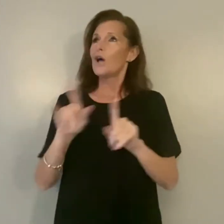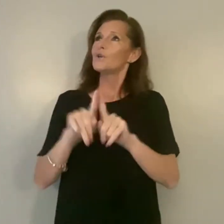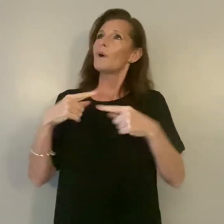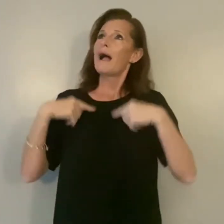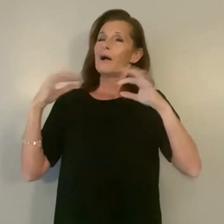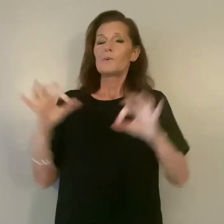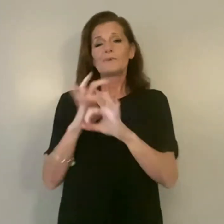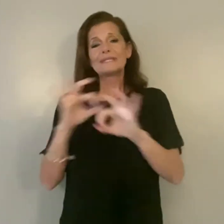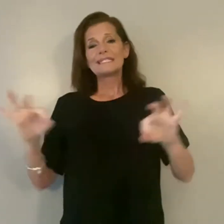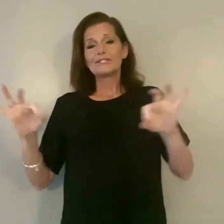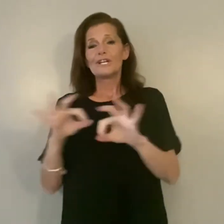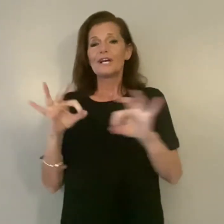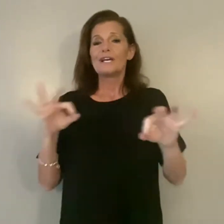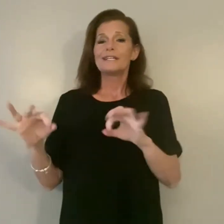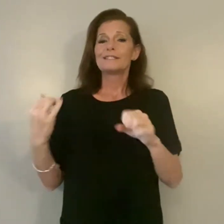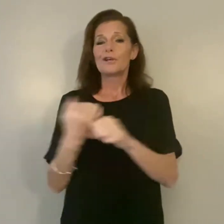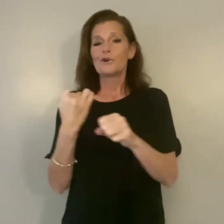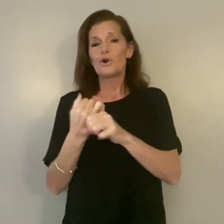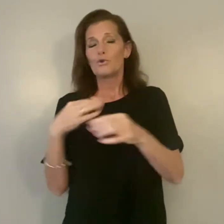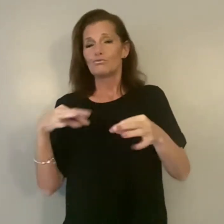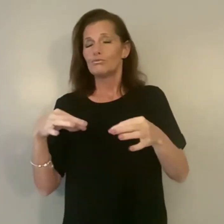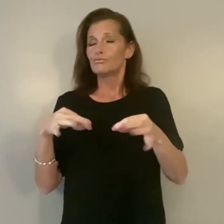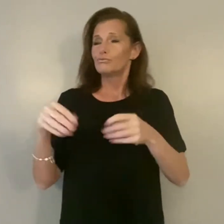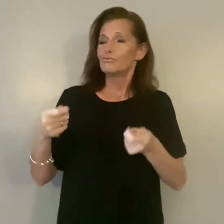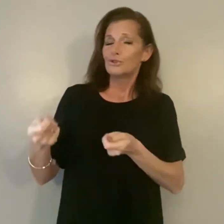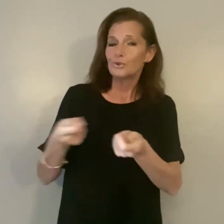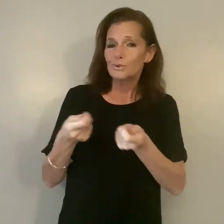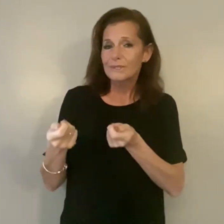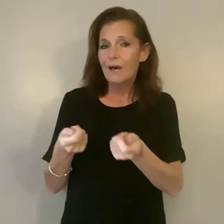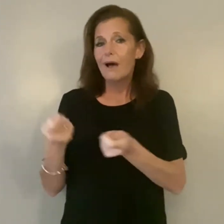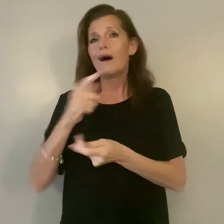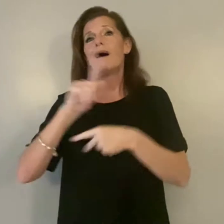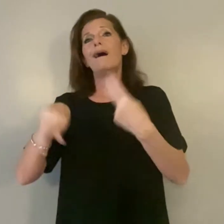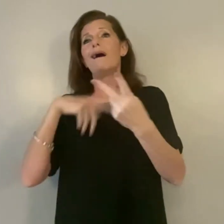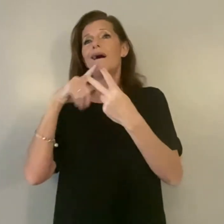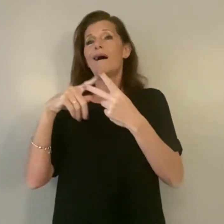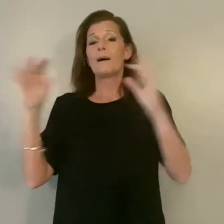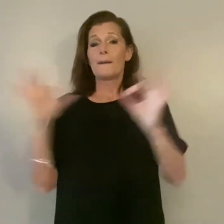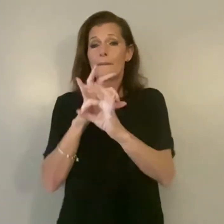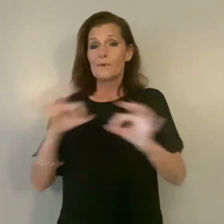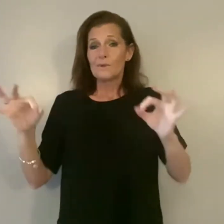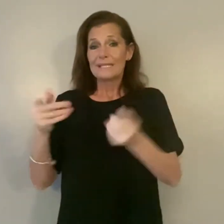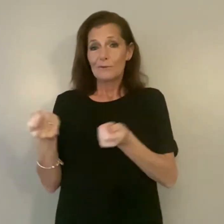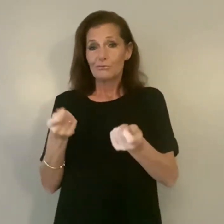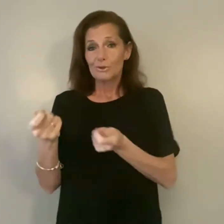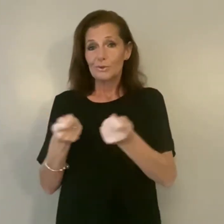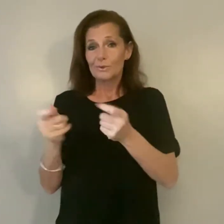I'm also a musician, a producer a music producer amongst other things.